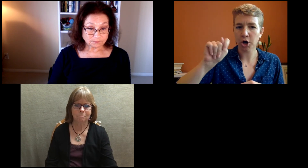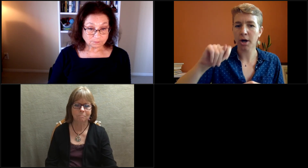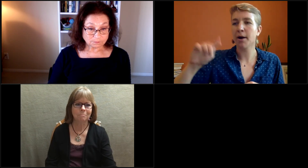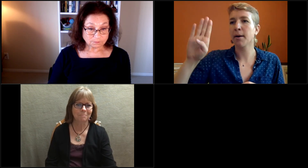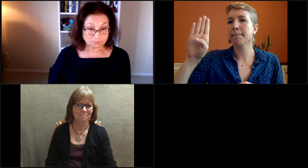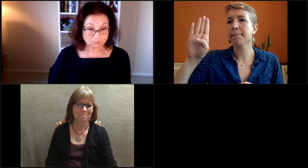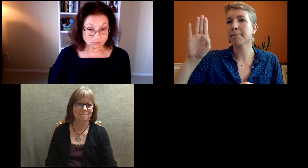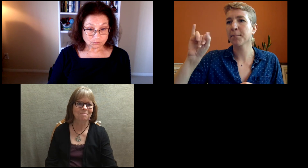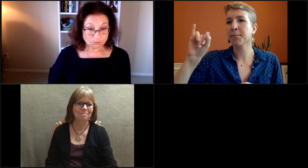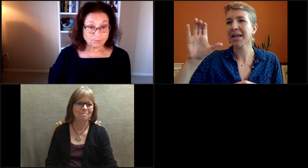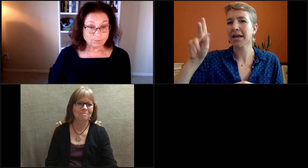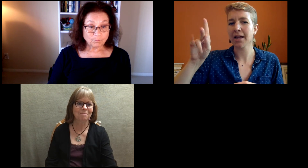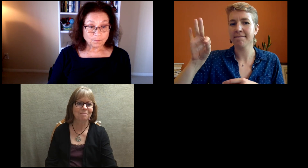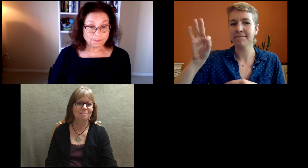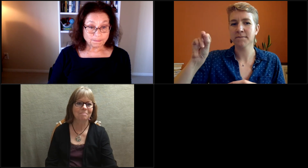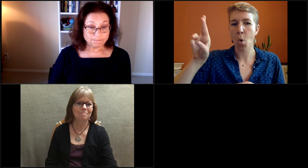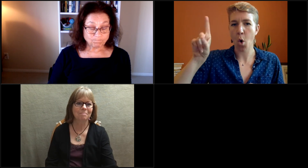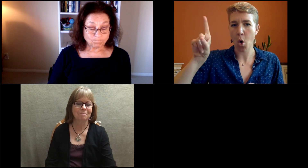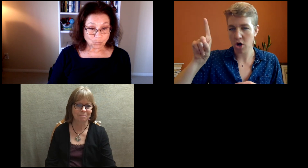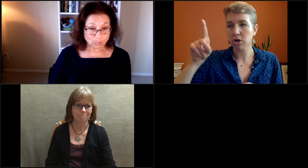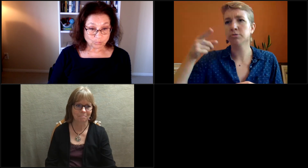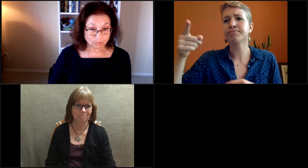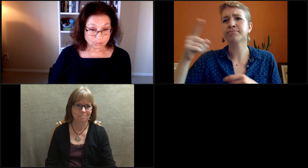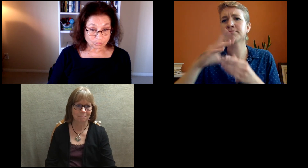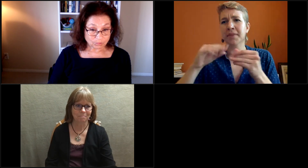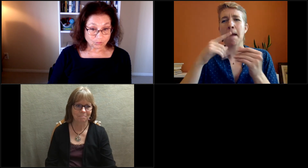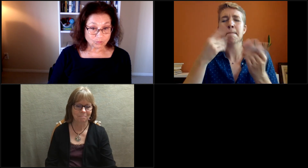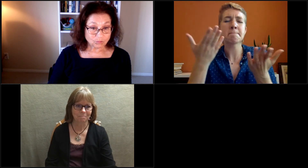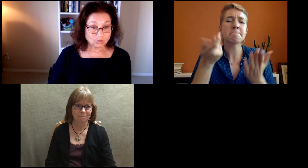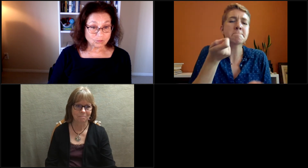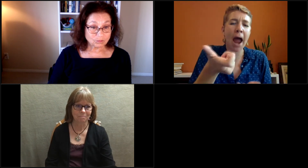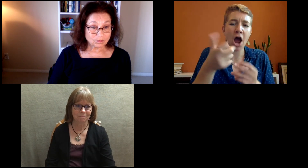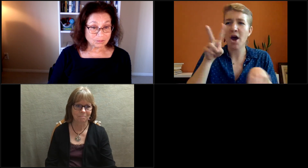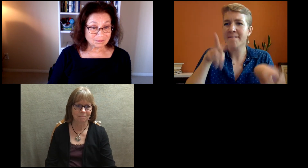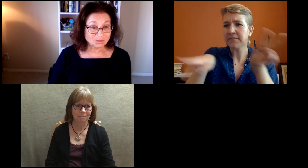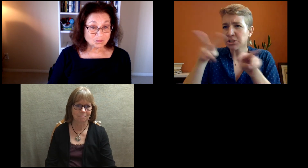OK, so I’m going to look at J Albert Pickford, who had an interesting observation.